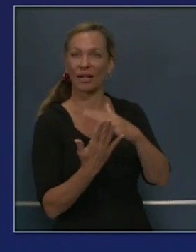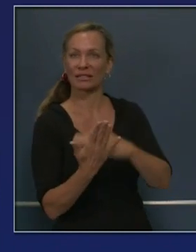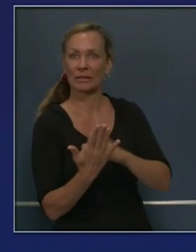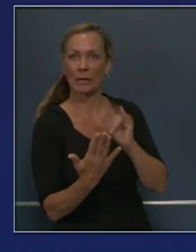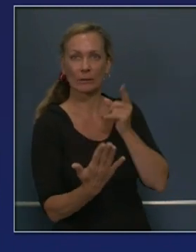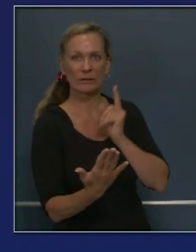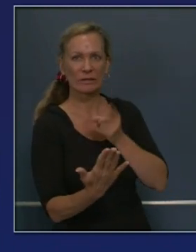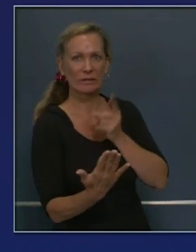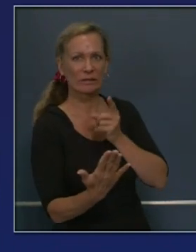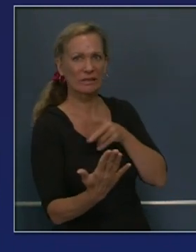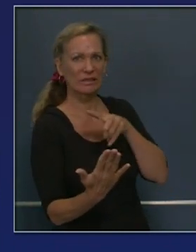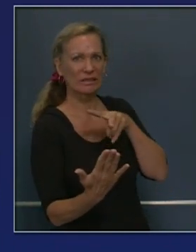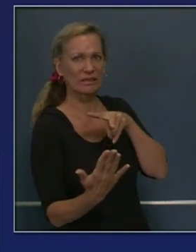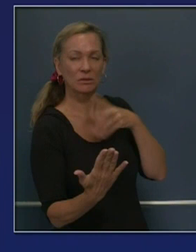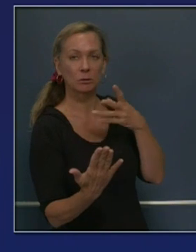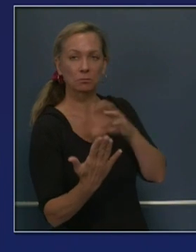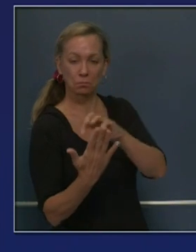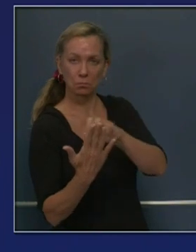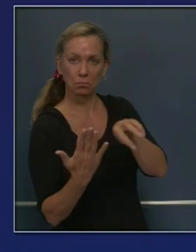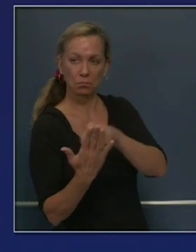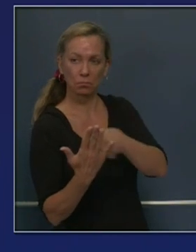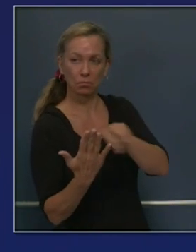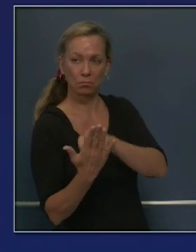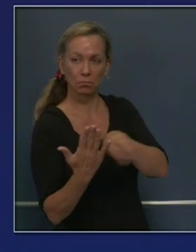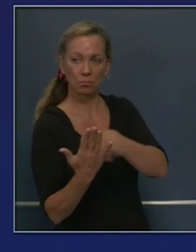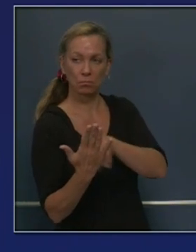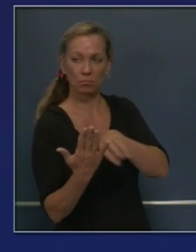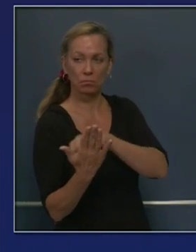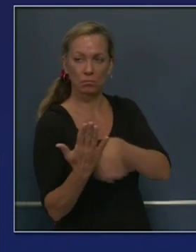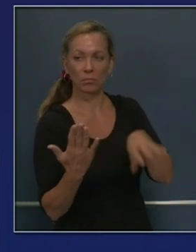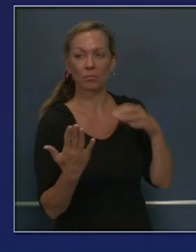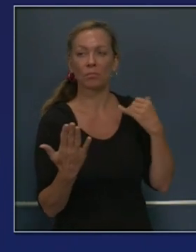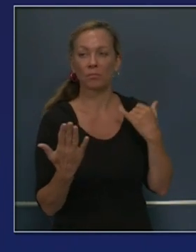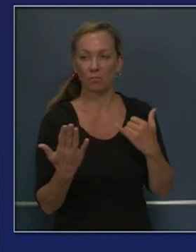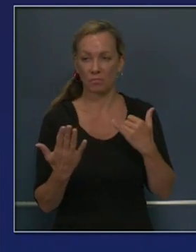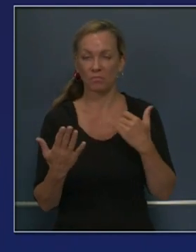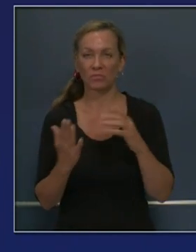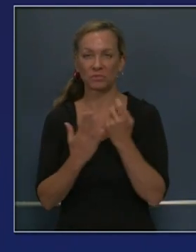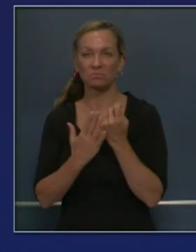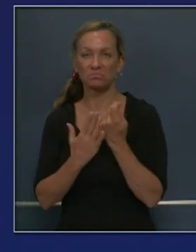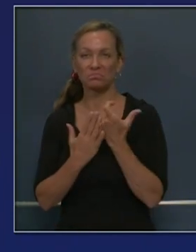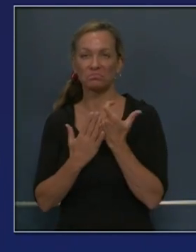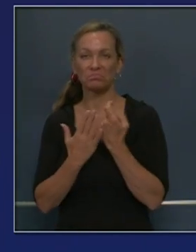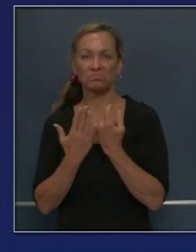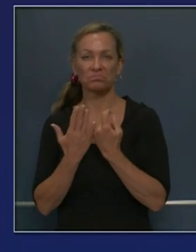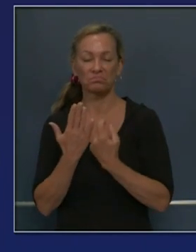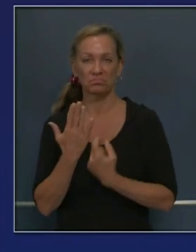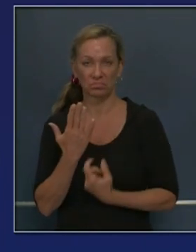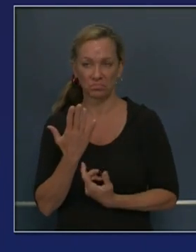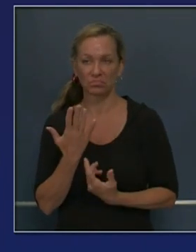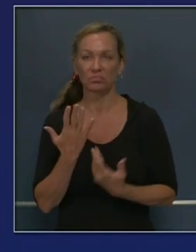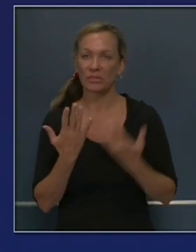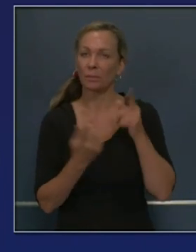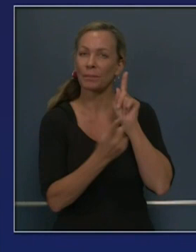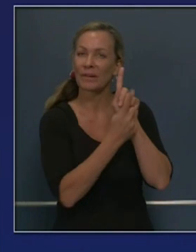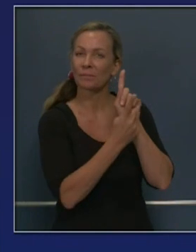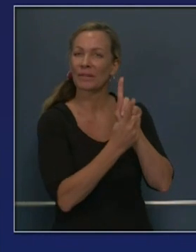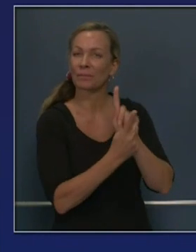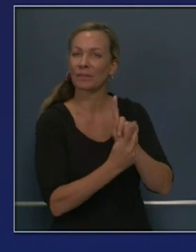LIST INCLUDE CALAVERAS, NAPA COUNTY, ORLEANS AND SIERRA COUNTY. SIERRA AND CALAVERAS YOU RECALL, RECENTLY ON AUGUST 13th AND 15th, CALAVERAS AND SIERRA